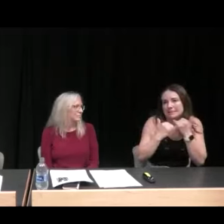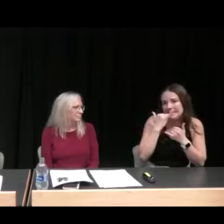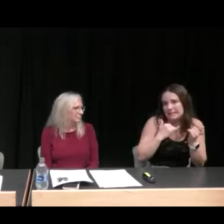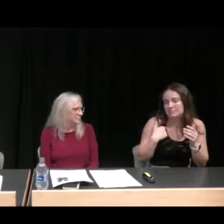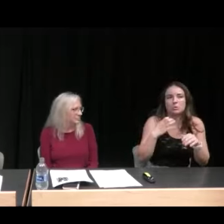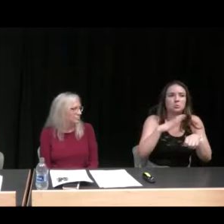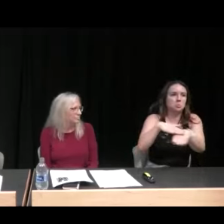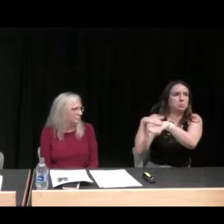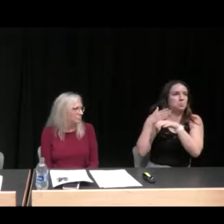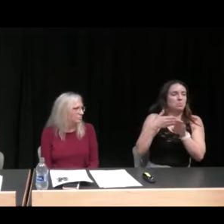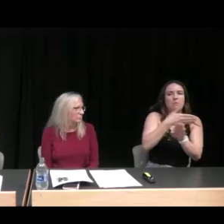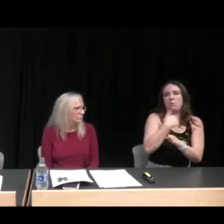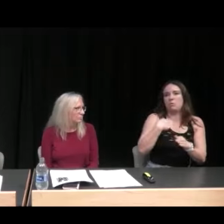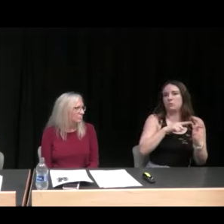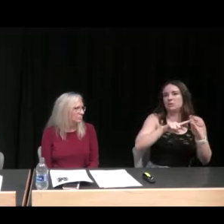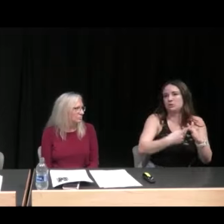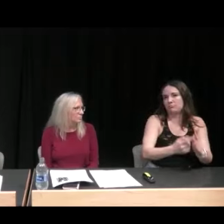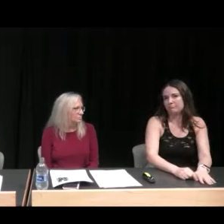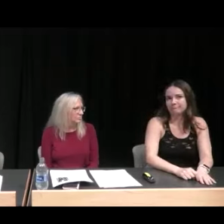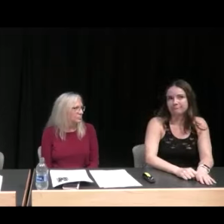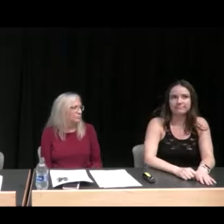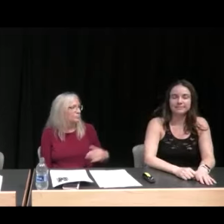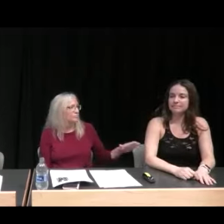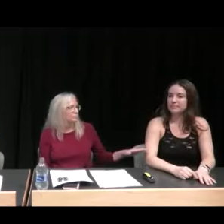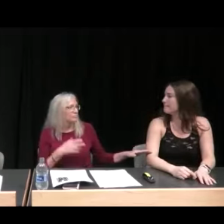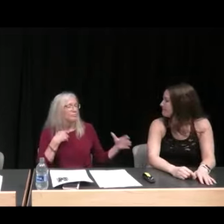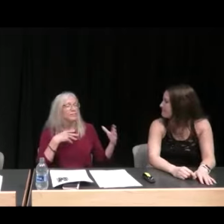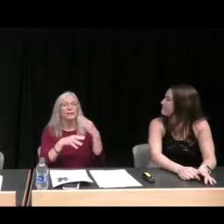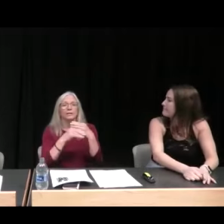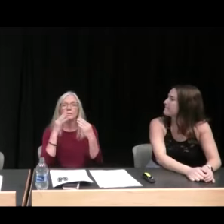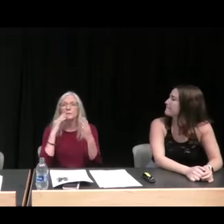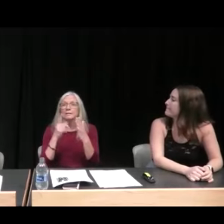us present it there may be some errors in the interpreting process so I just wanted to put